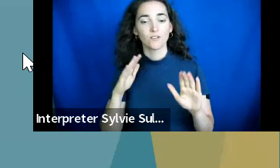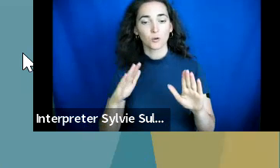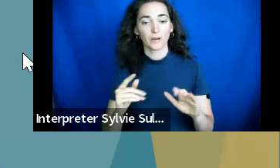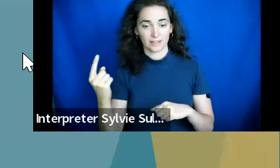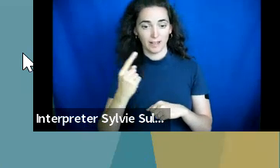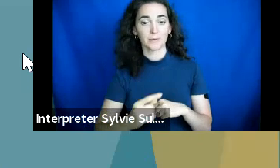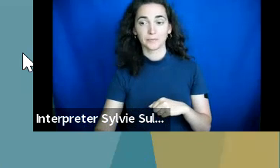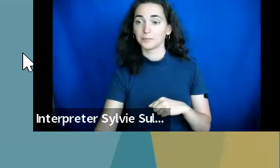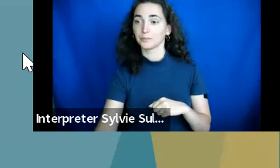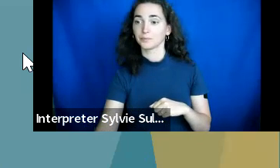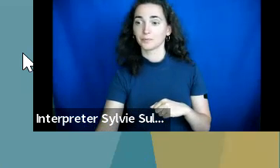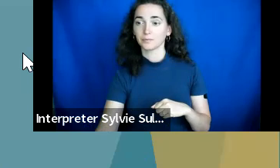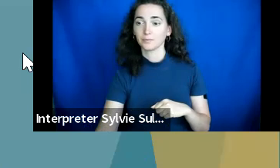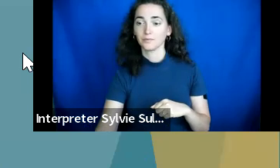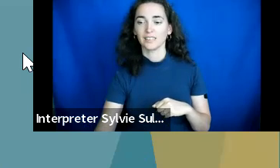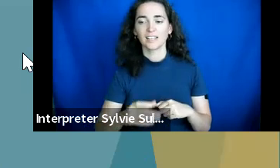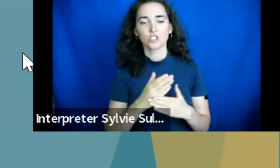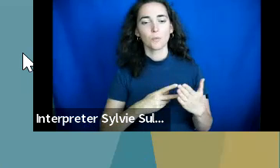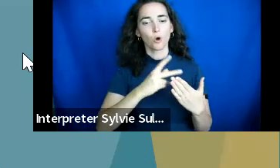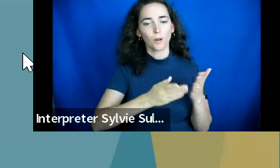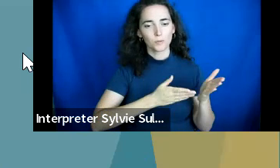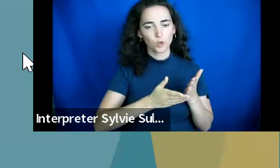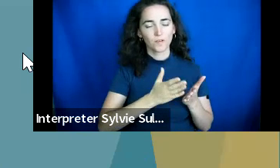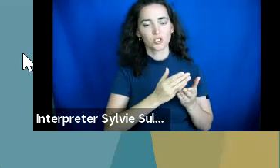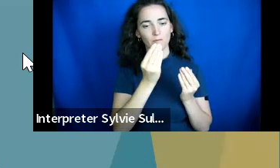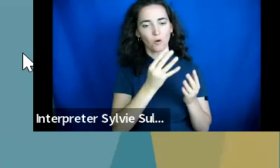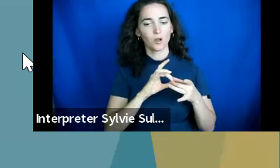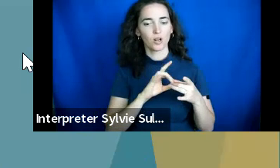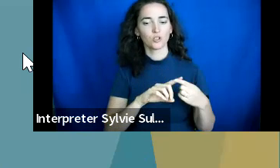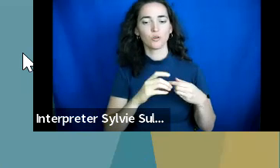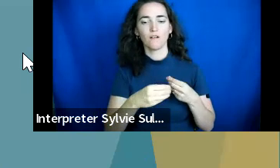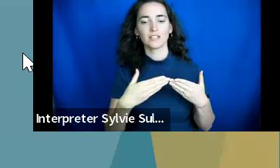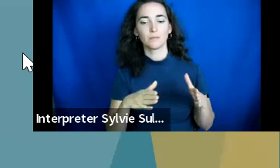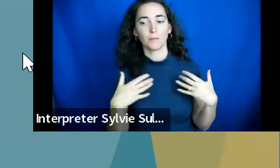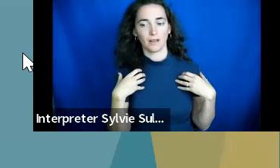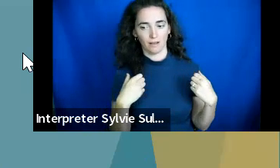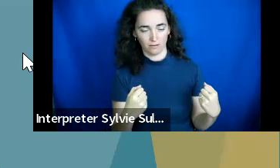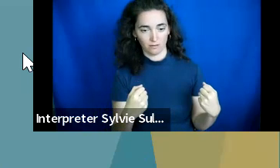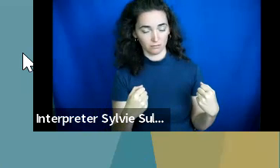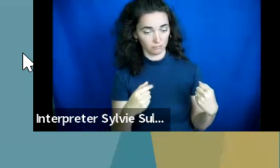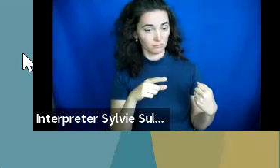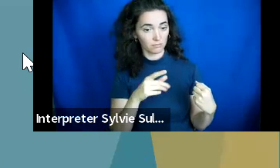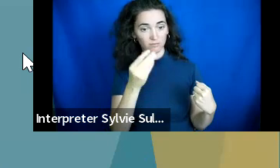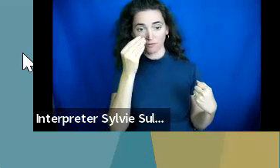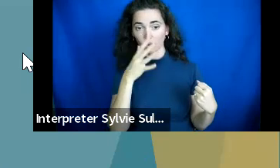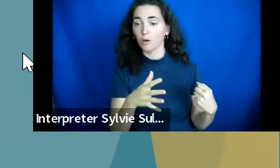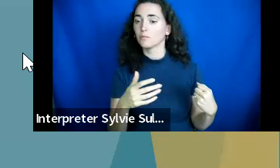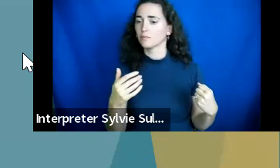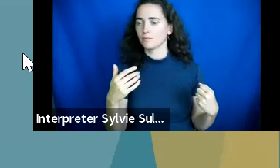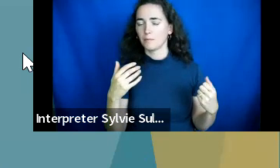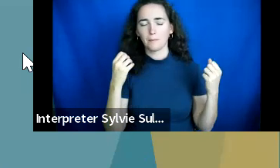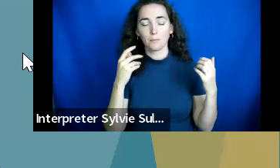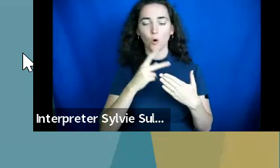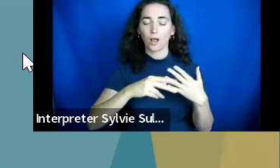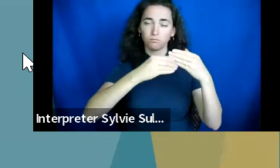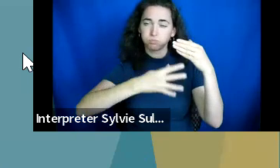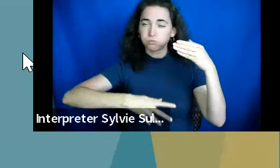This is Some program services and information related to office of Public Health Office of Public Health has many, many, many programs within it.